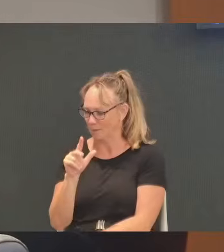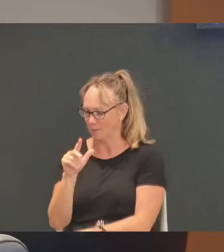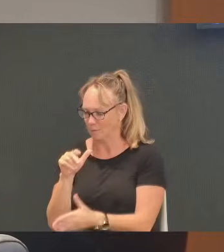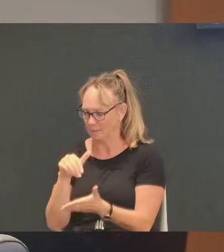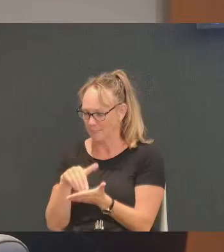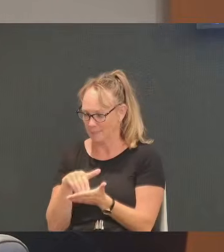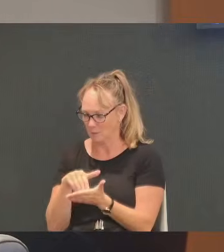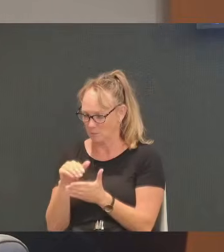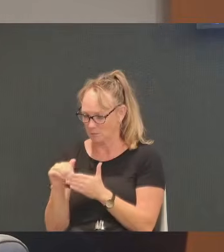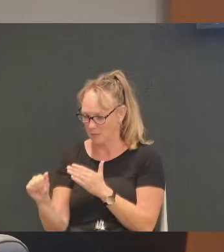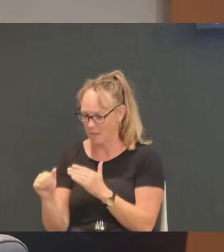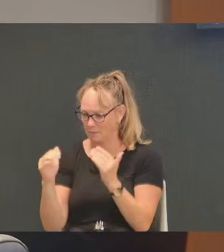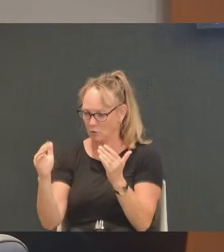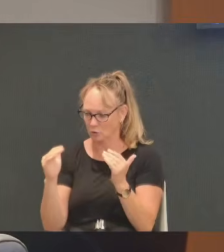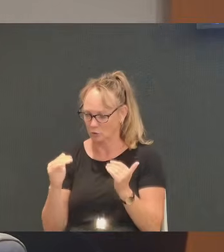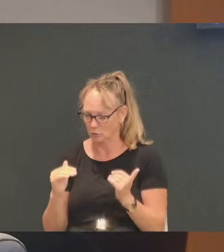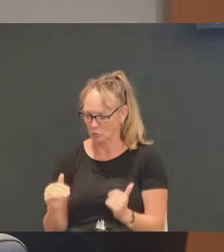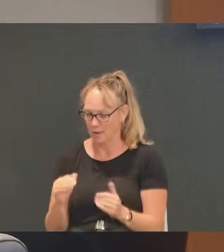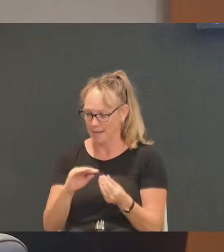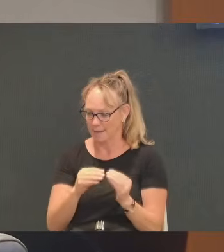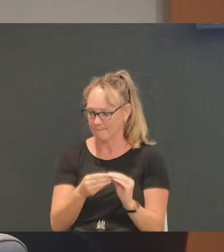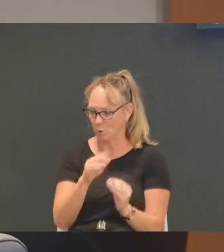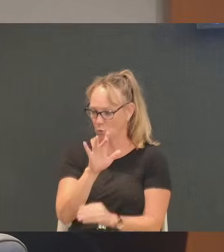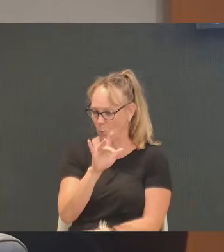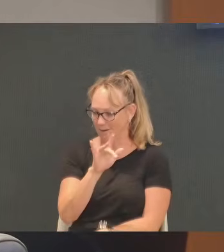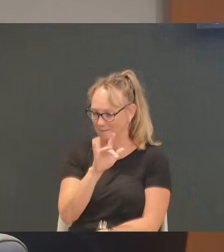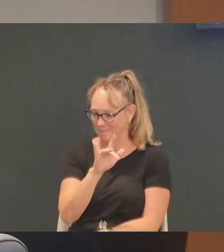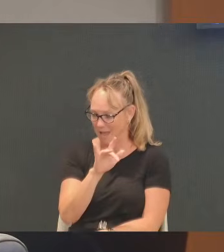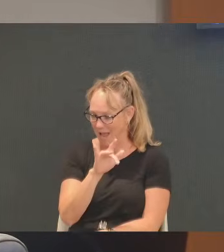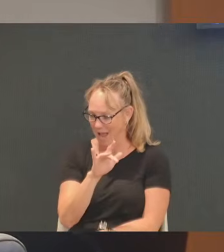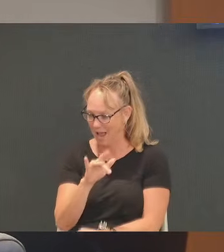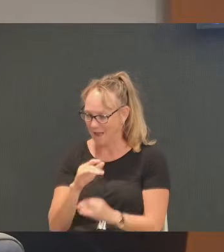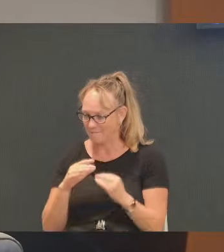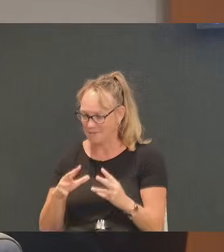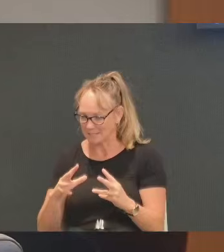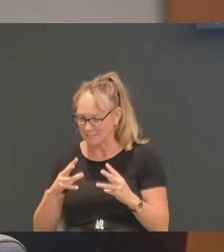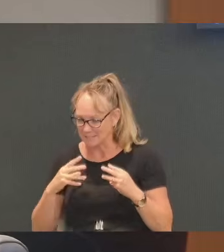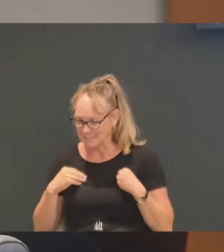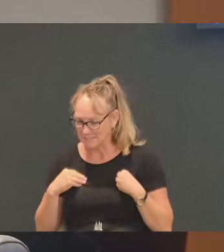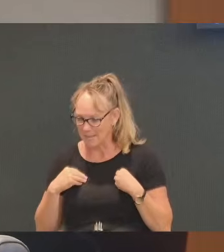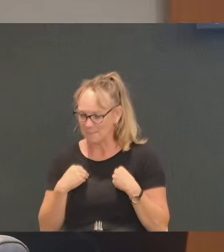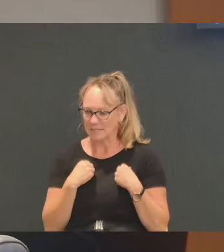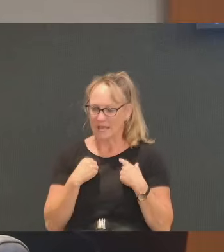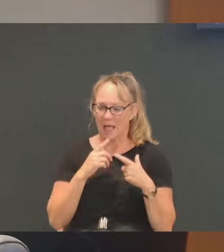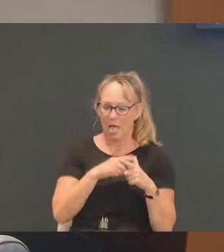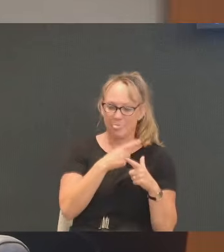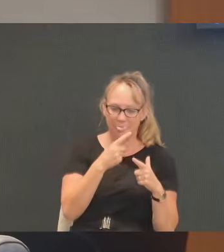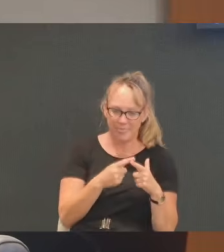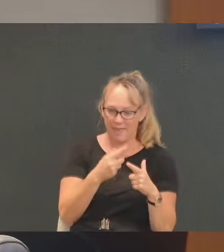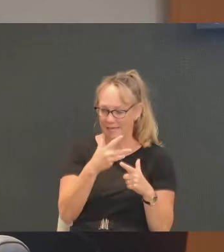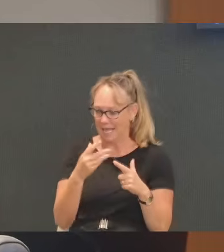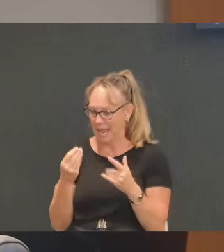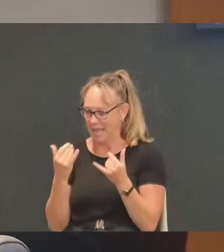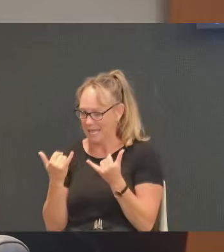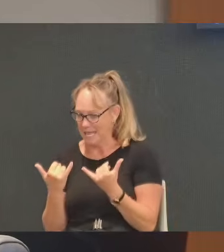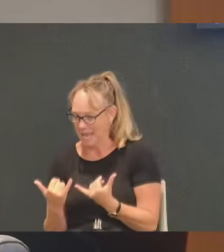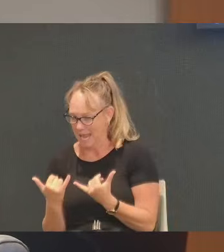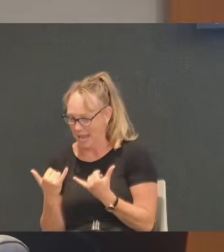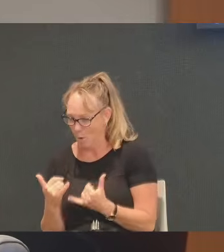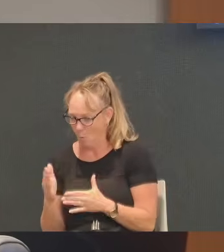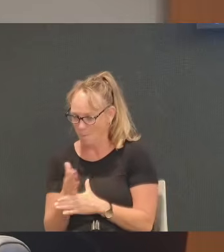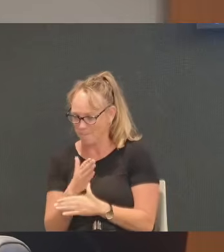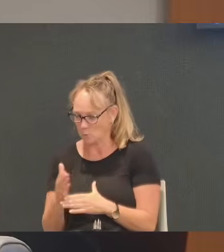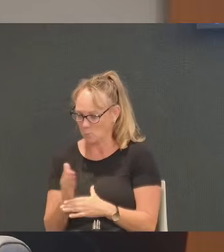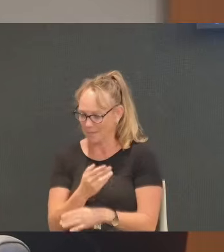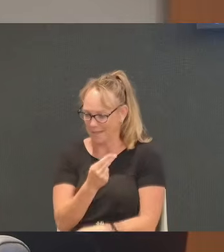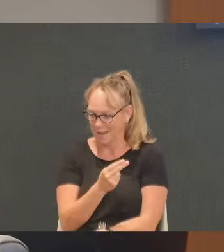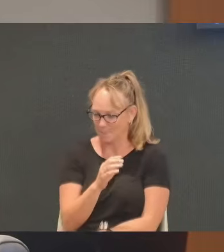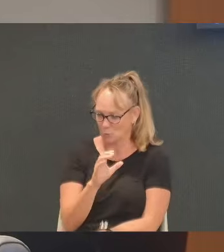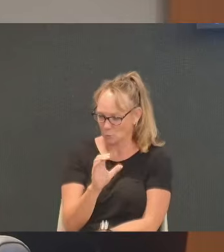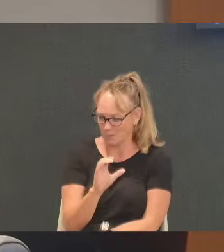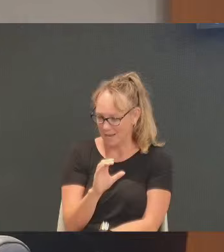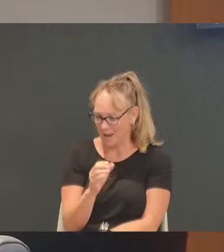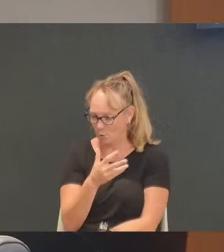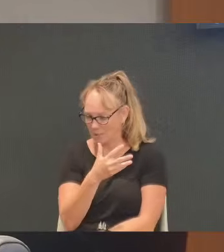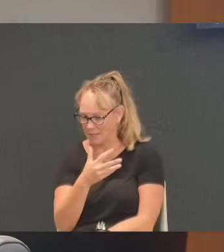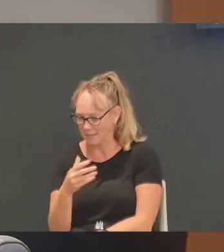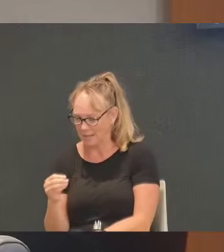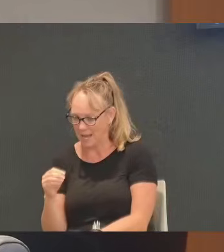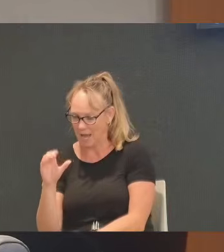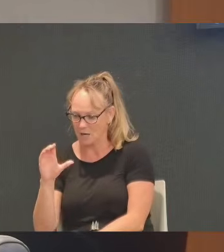accept a then and now between the Clerk of Courts and costraix costed and lexipole for $4,425. this